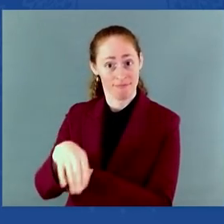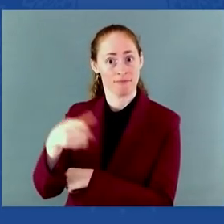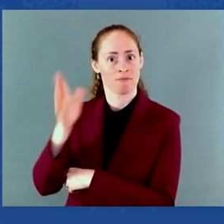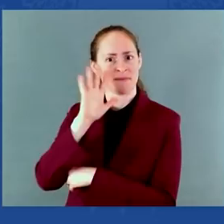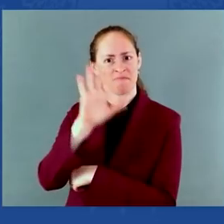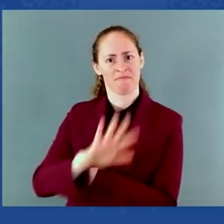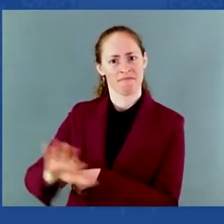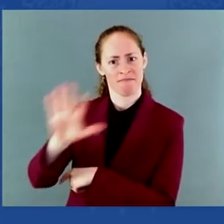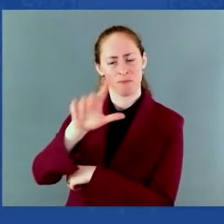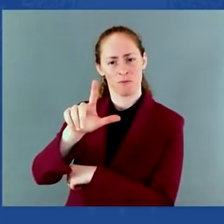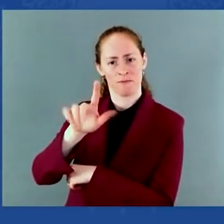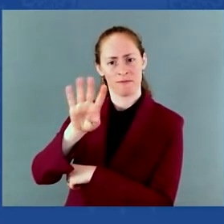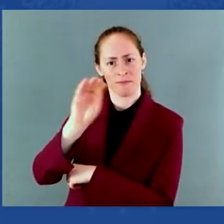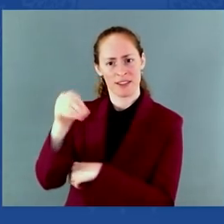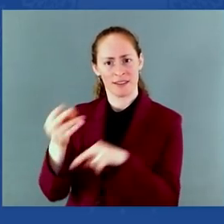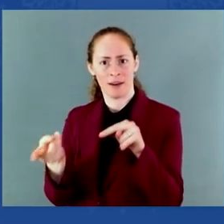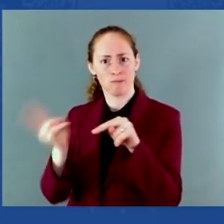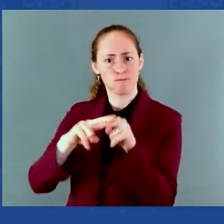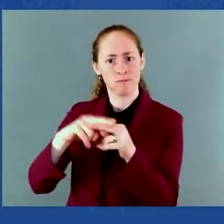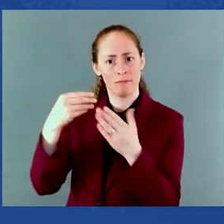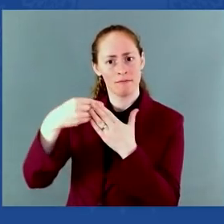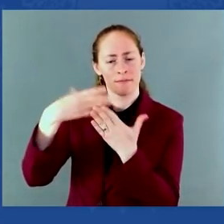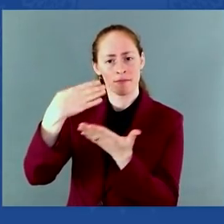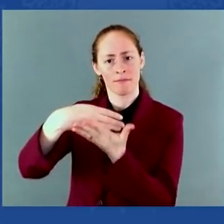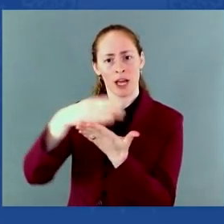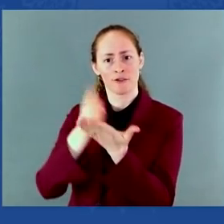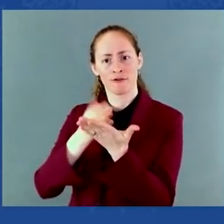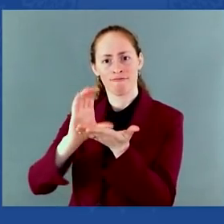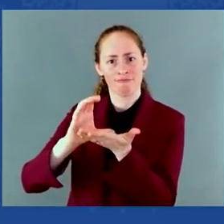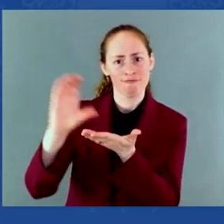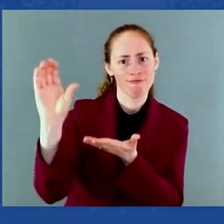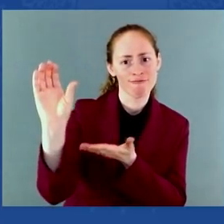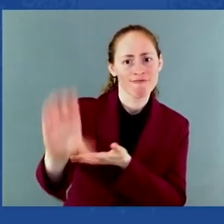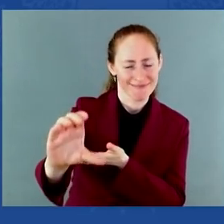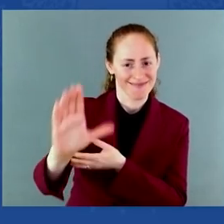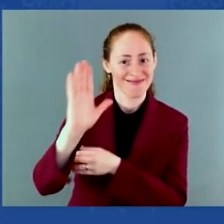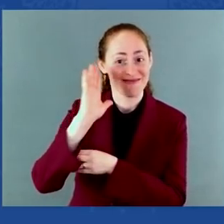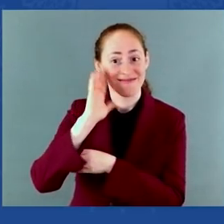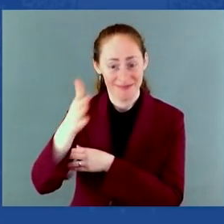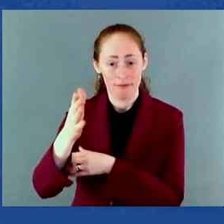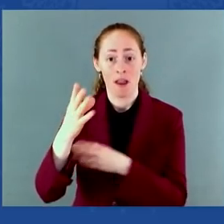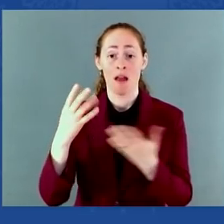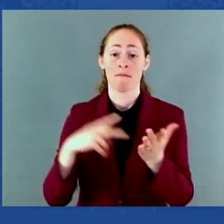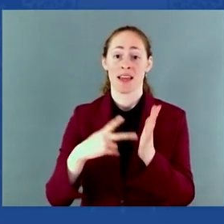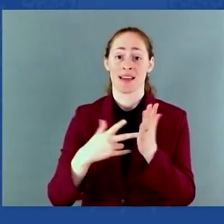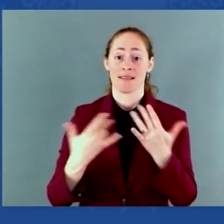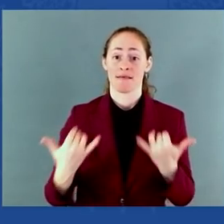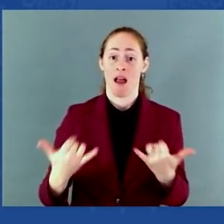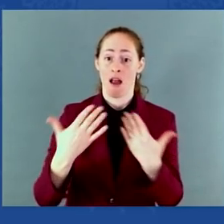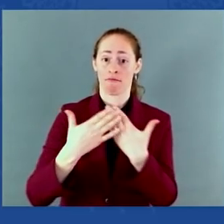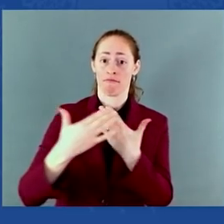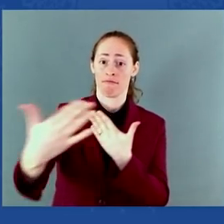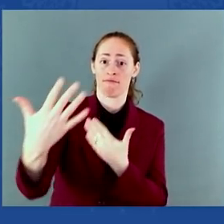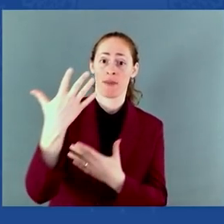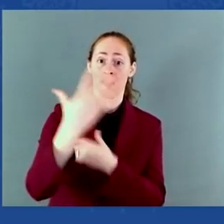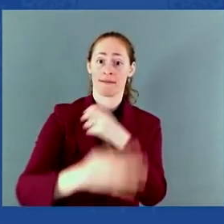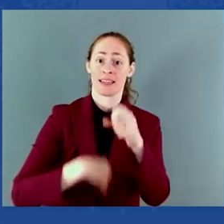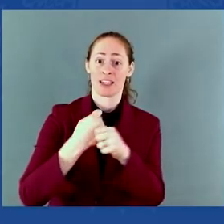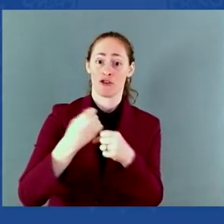In addition, over the five year period, New Hampshire receive another $225 million specifically for bridge infrastructure,